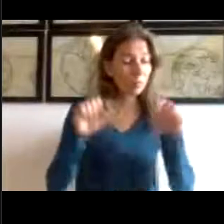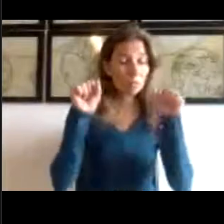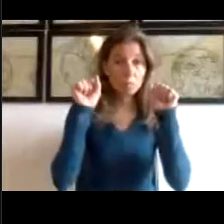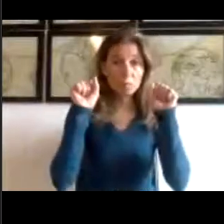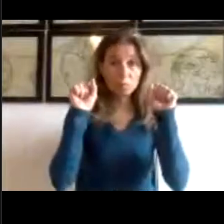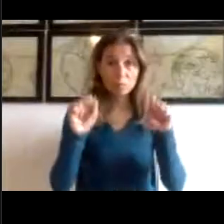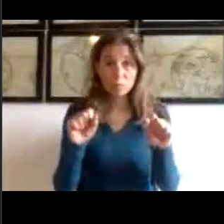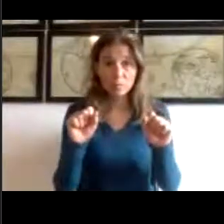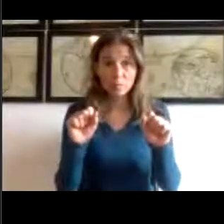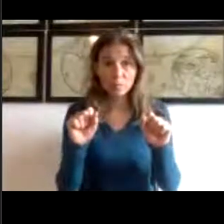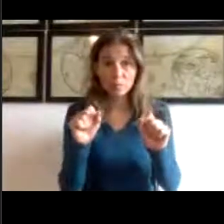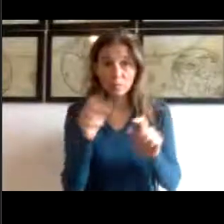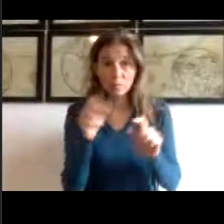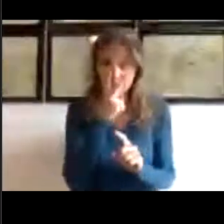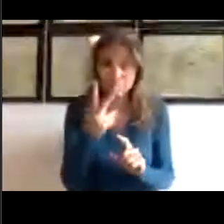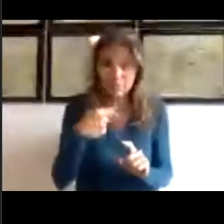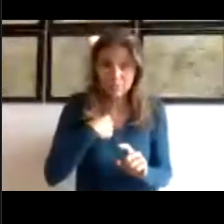Okay, we can see you both now.